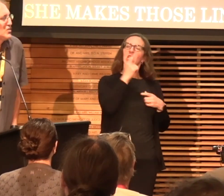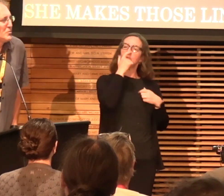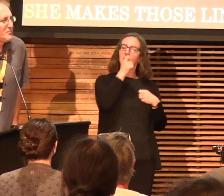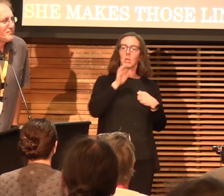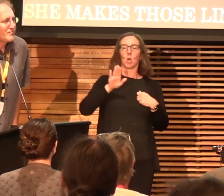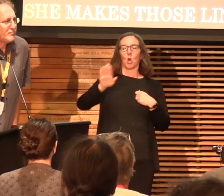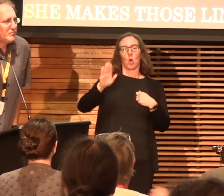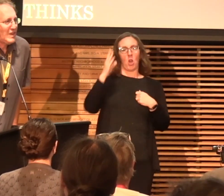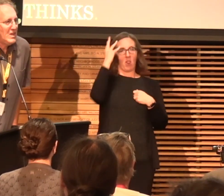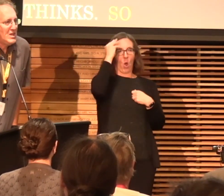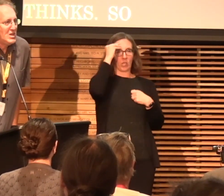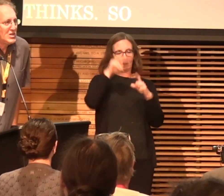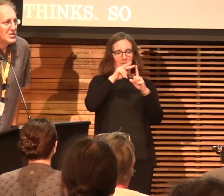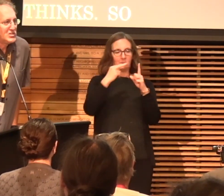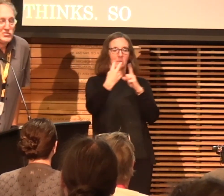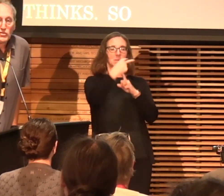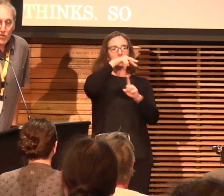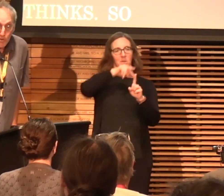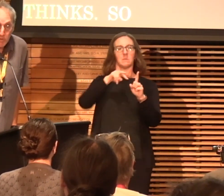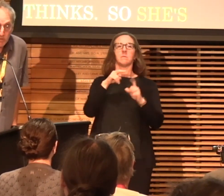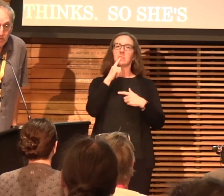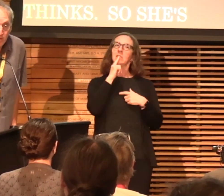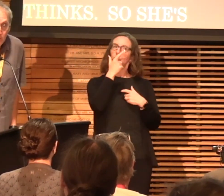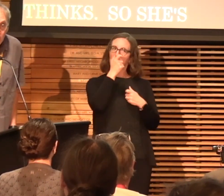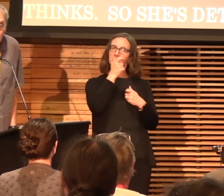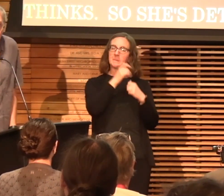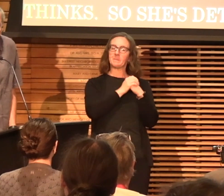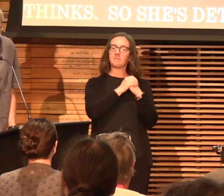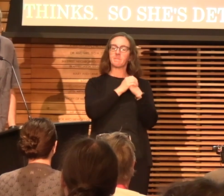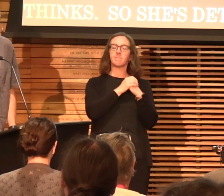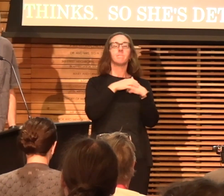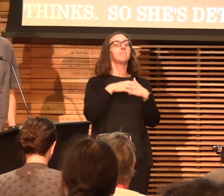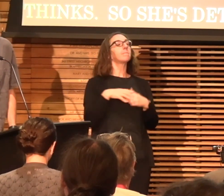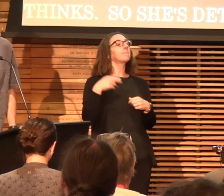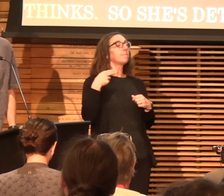So she's determined to do something